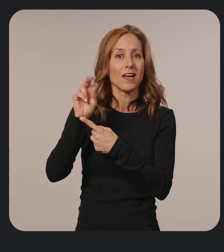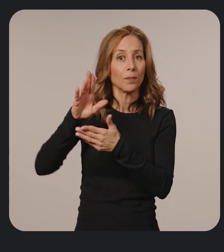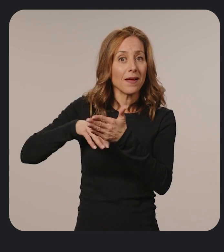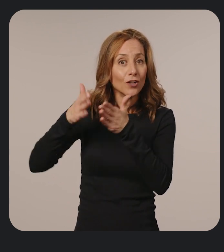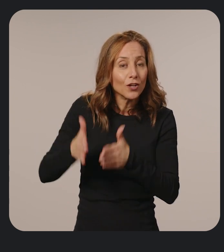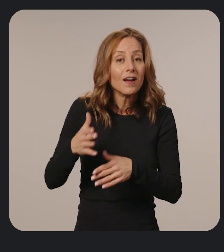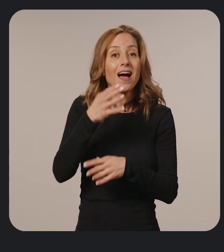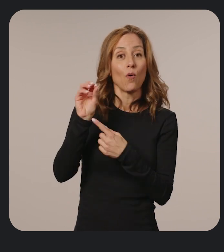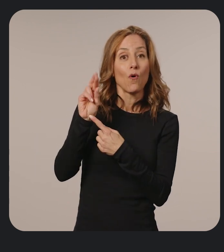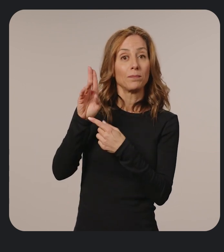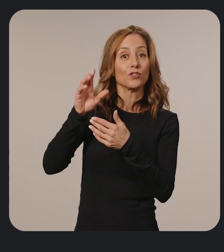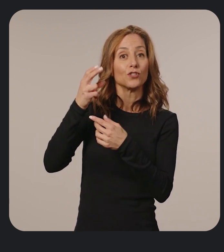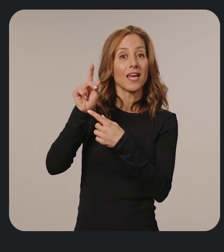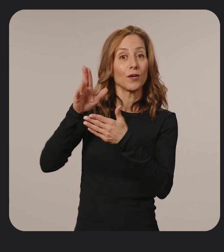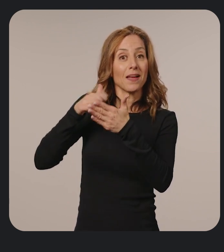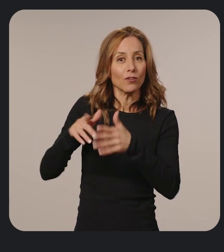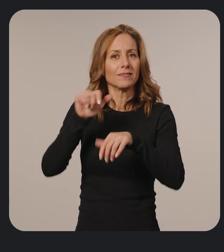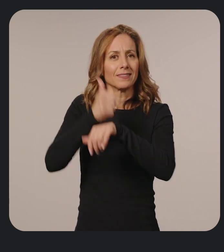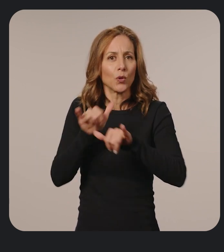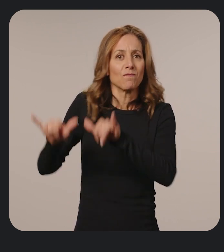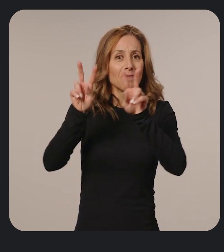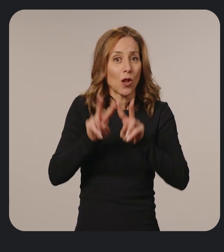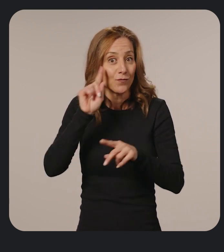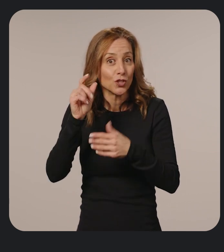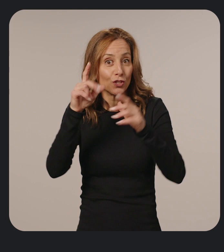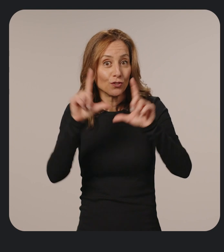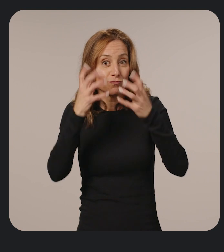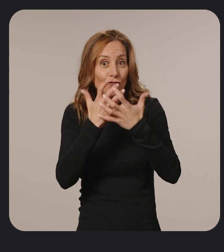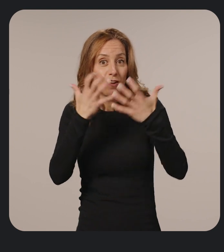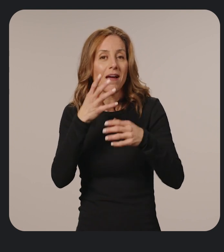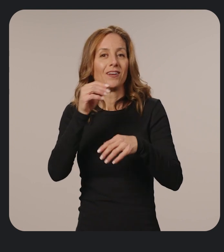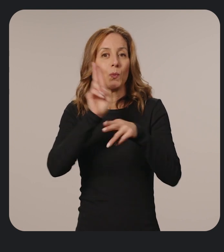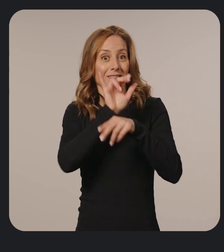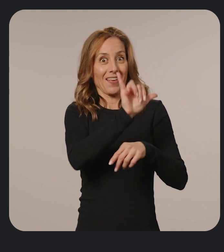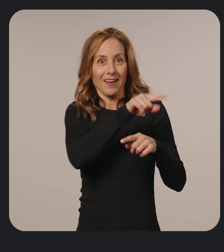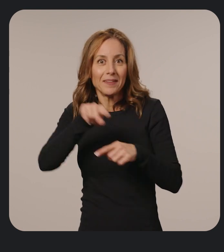and OrbShaderPainter sets the uniform values for the shader and then uses it to paint pixels.